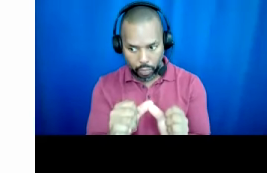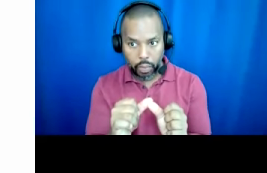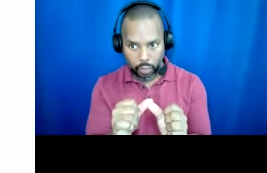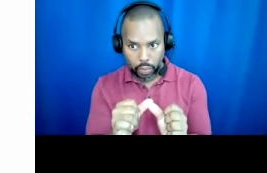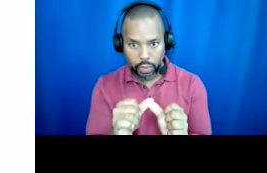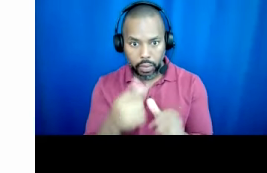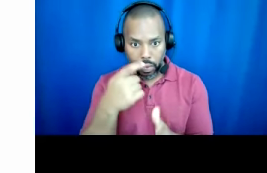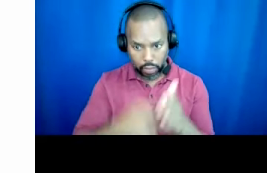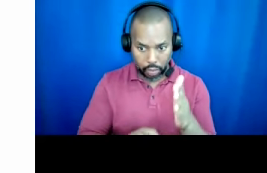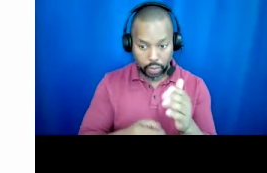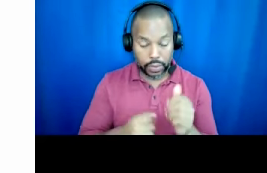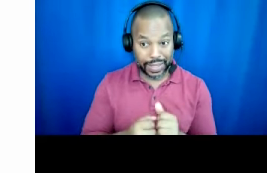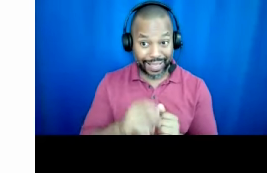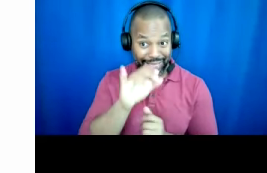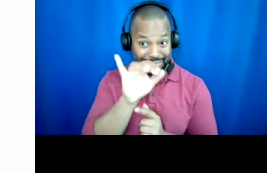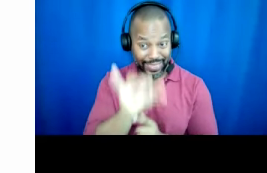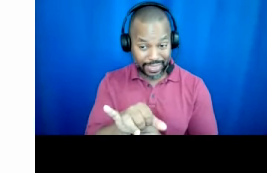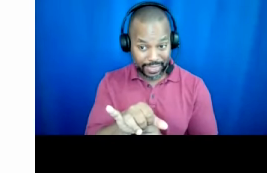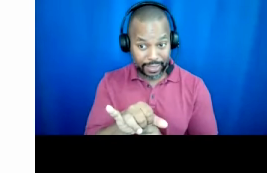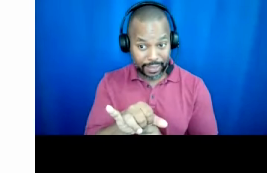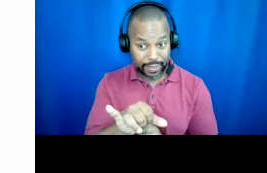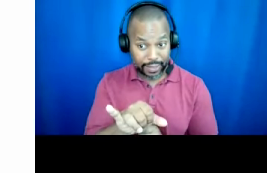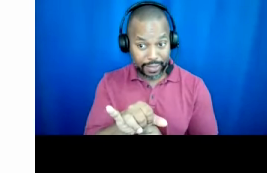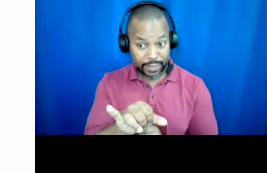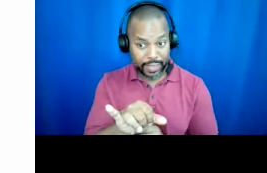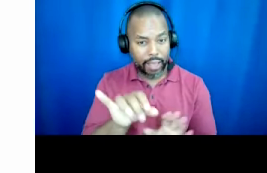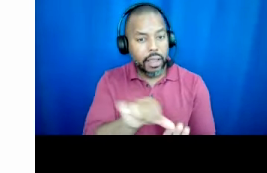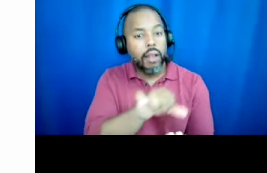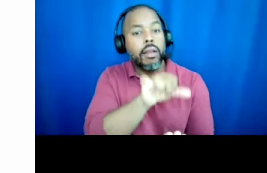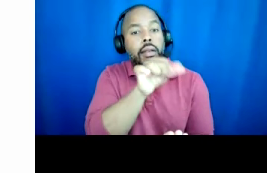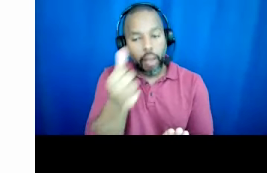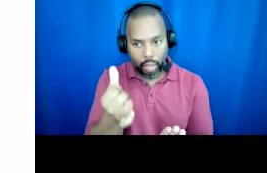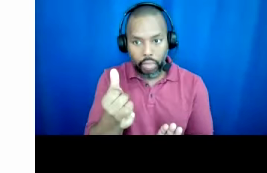that is a another facet of consideration